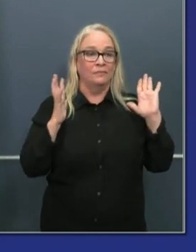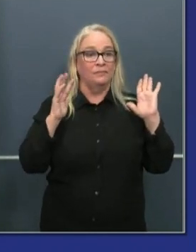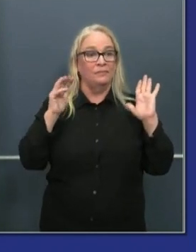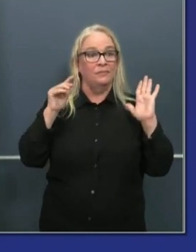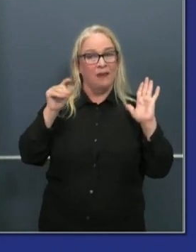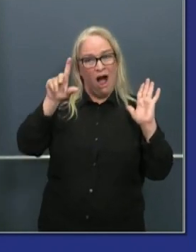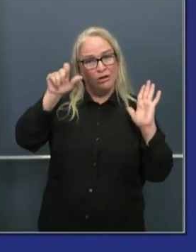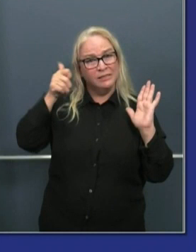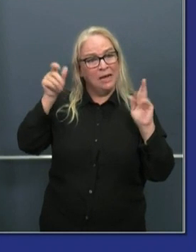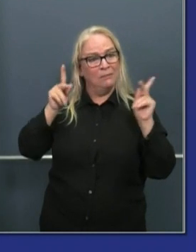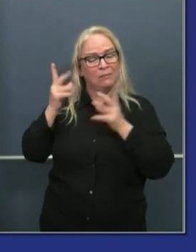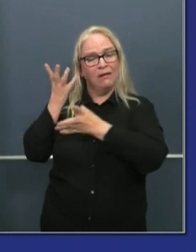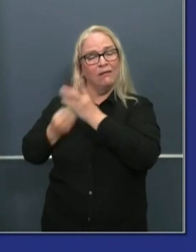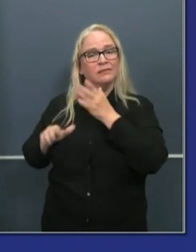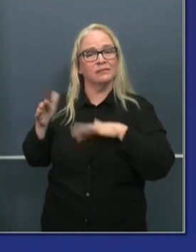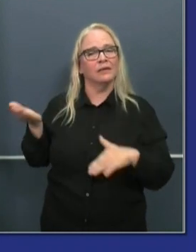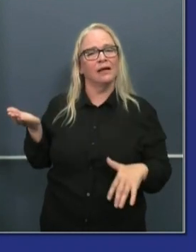ALSO REAL EVIDENCE THAT LAY